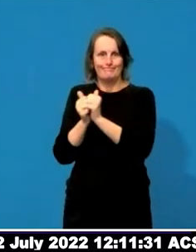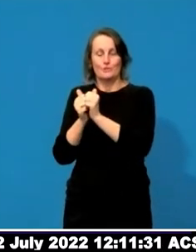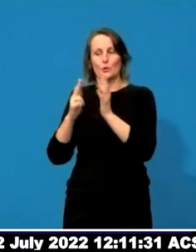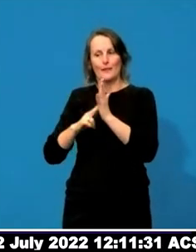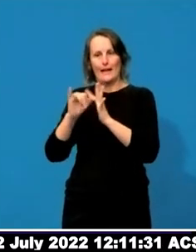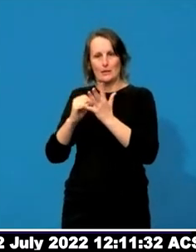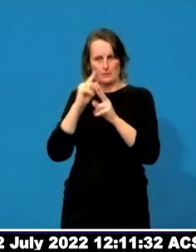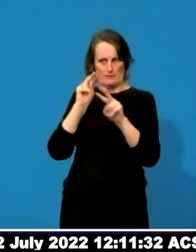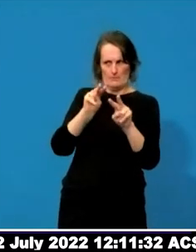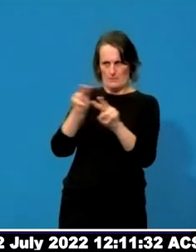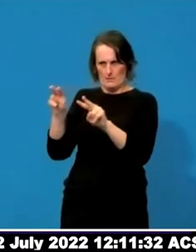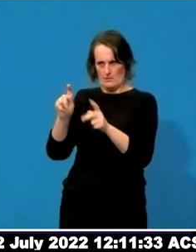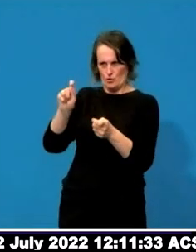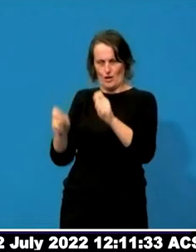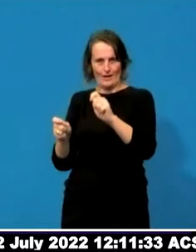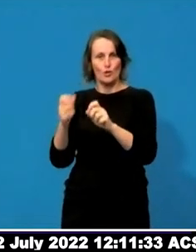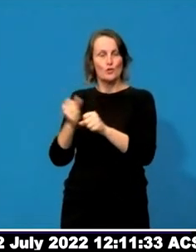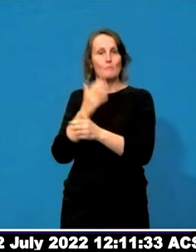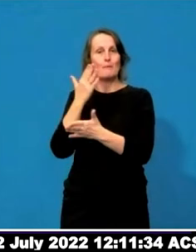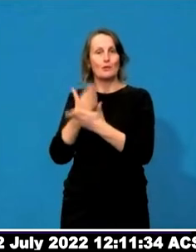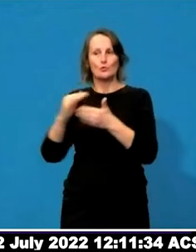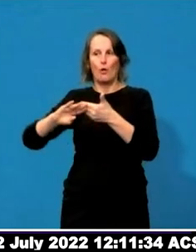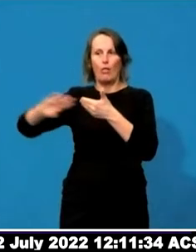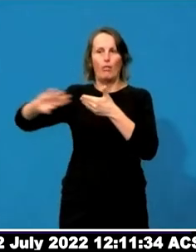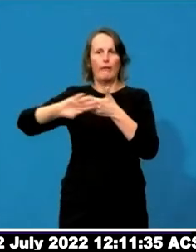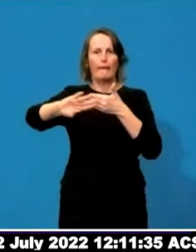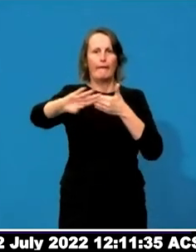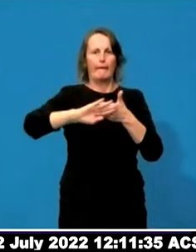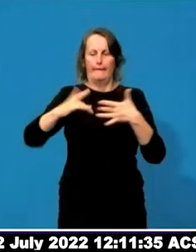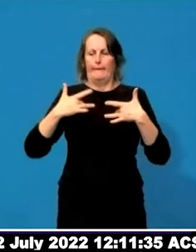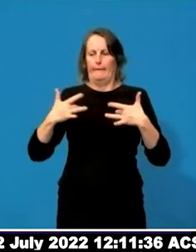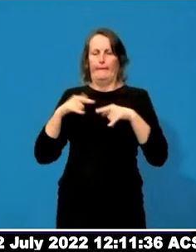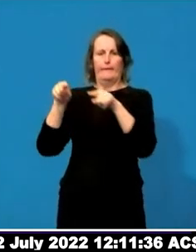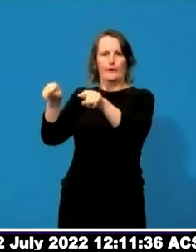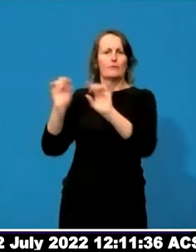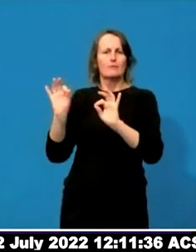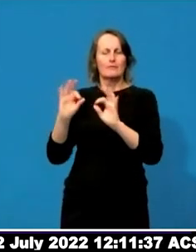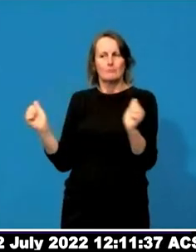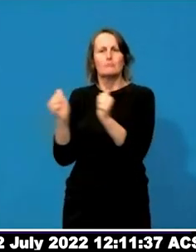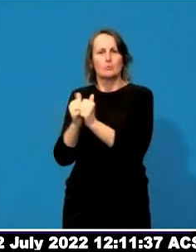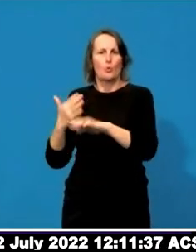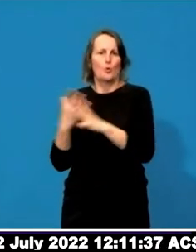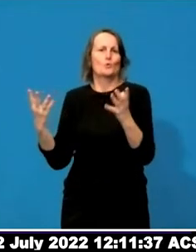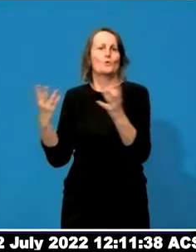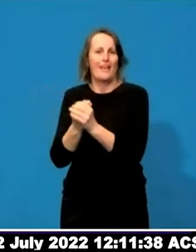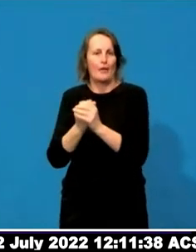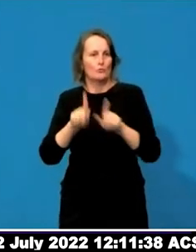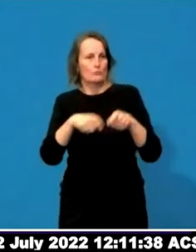to make sure that we're not - not creating gaps at those spaces. COMMISSIONER McEWIN: Thank you. Thank you, Chair.